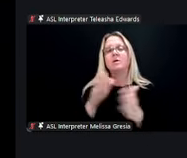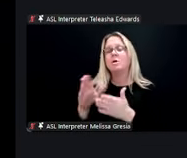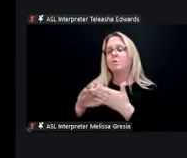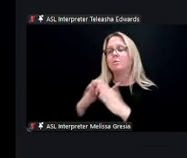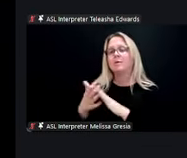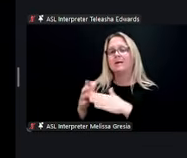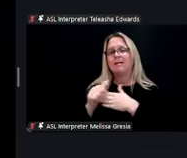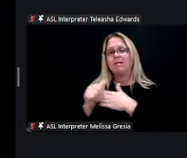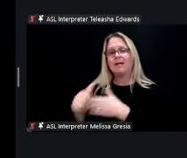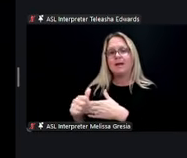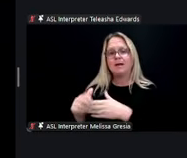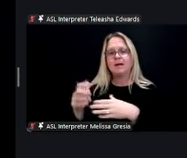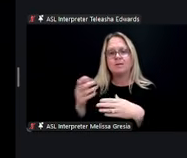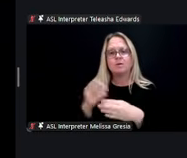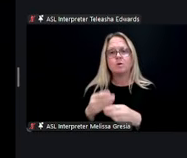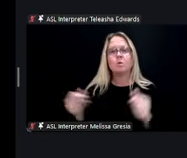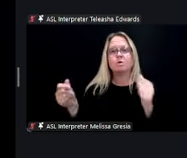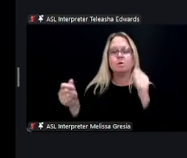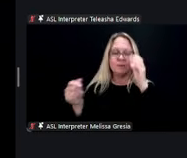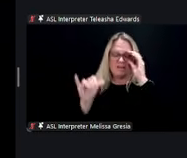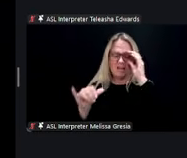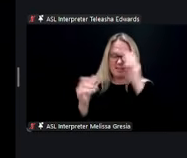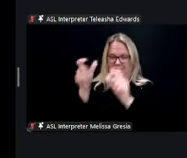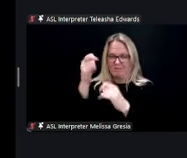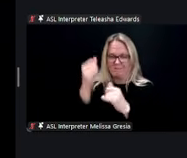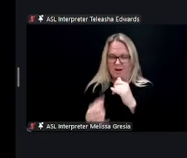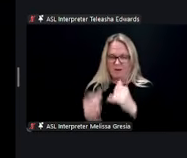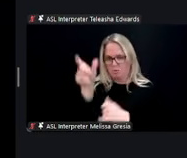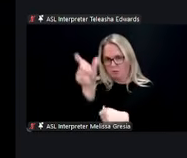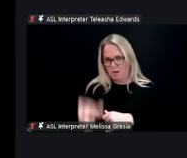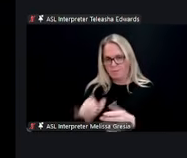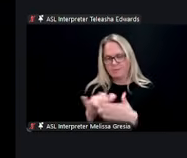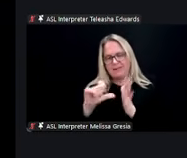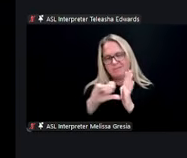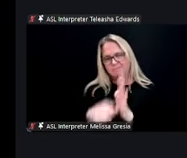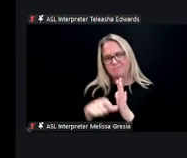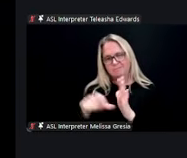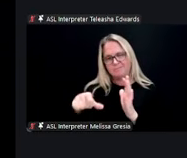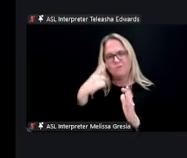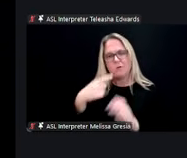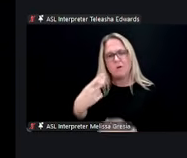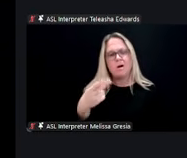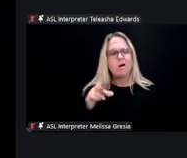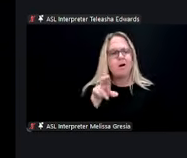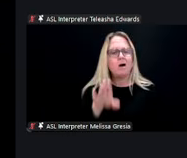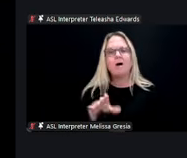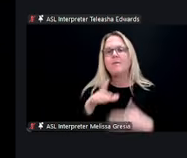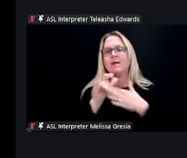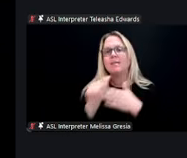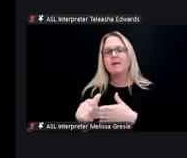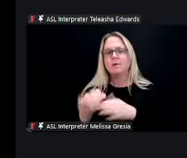is the final column uh, which emphasizes the need for the huble organization to partner with